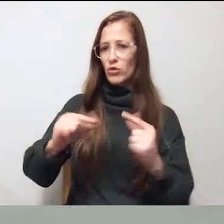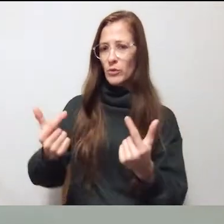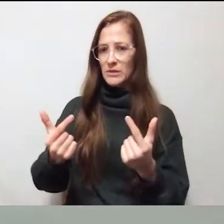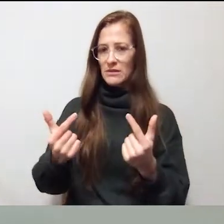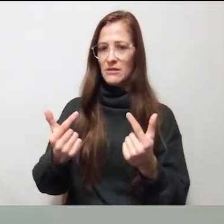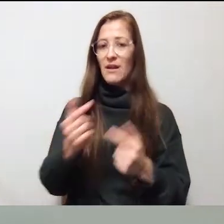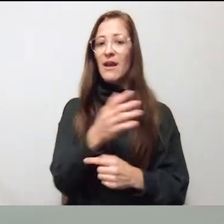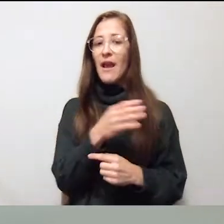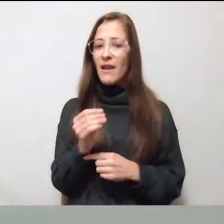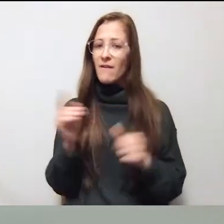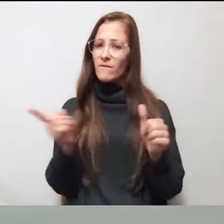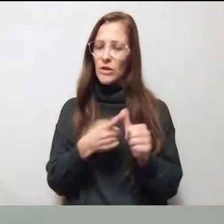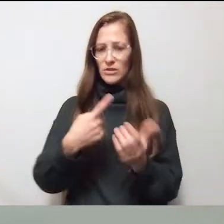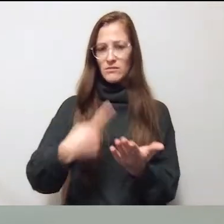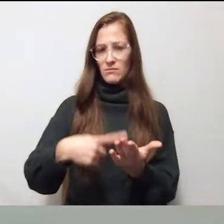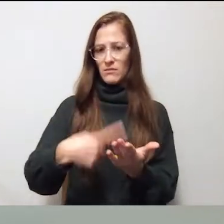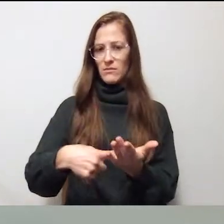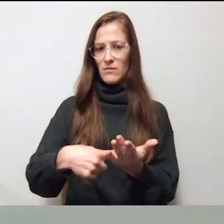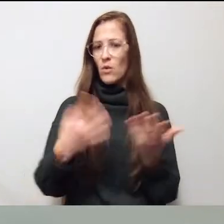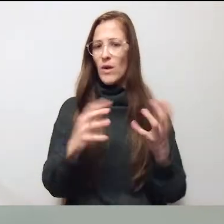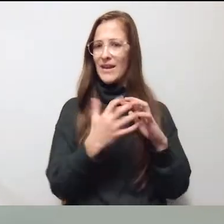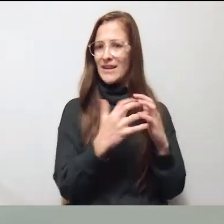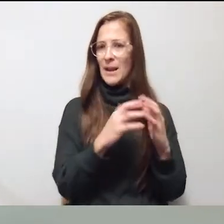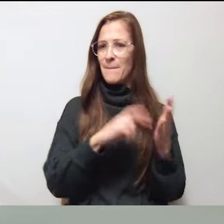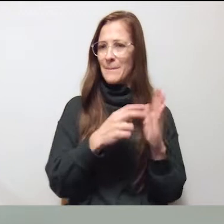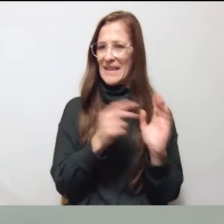And first let's talk about what intersectionality means, right?